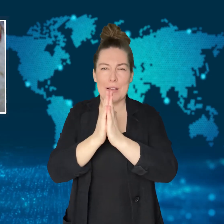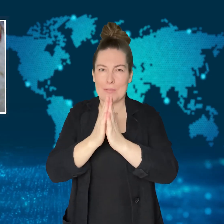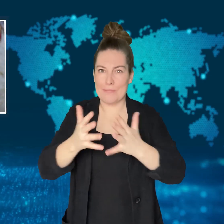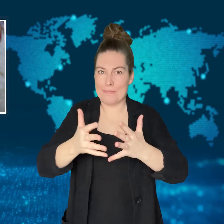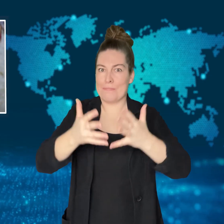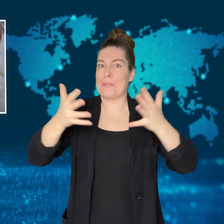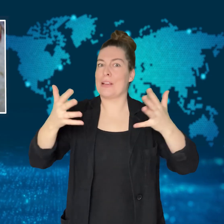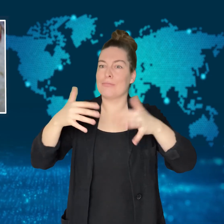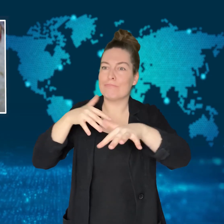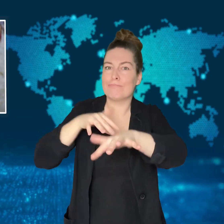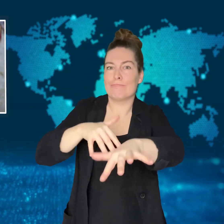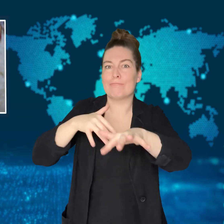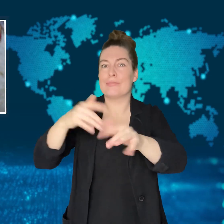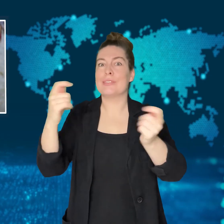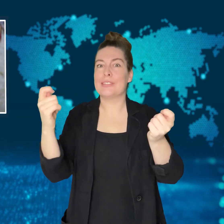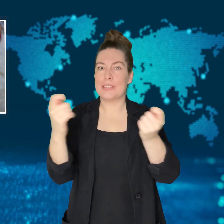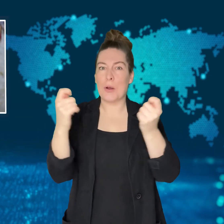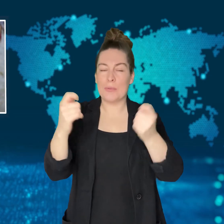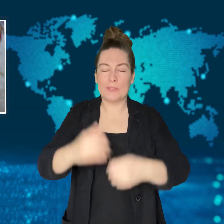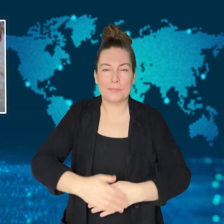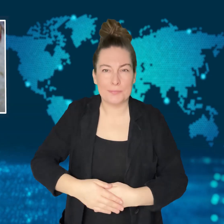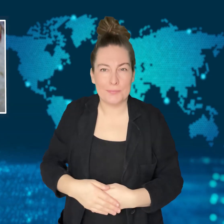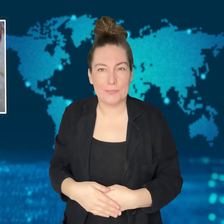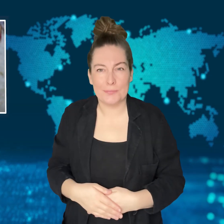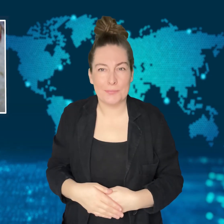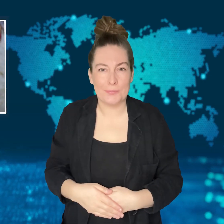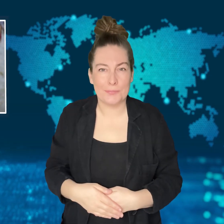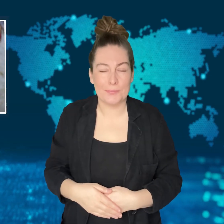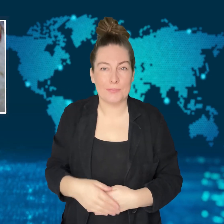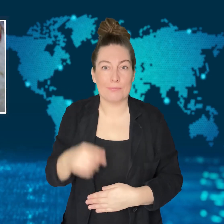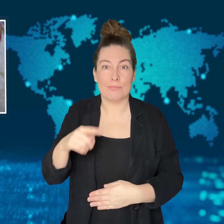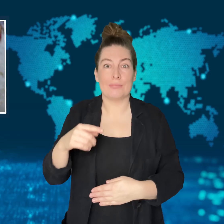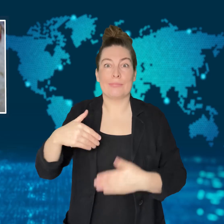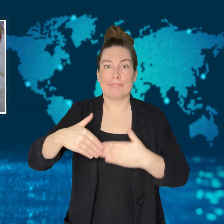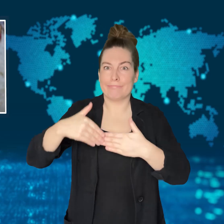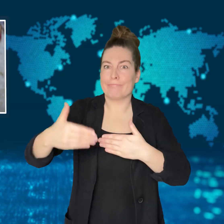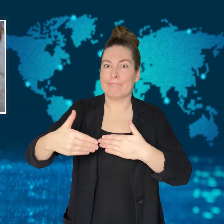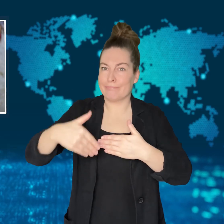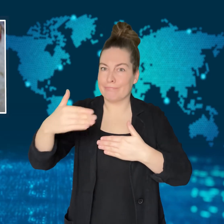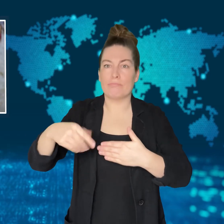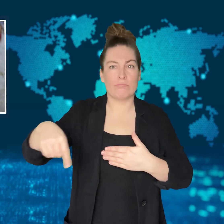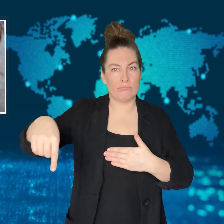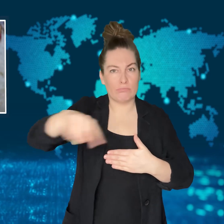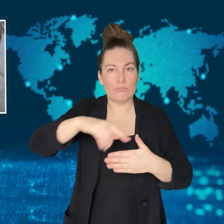It is the world's largest religious ceremony.